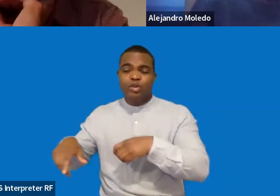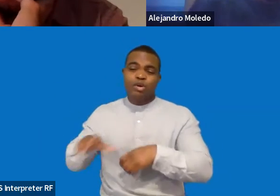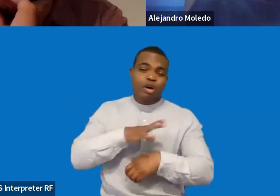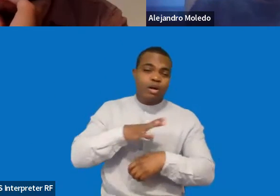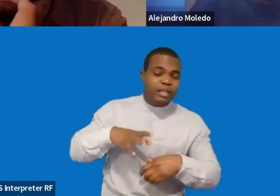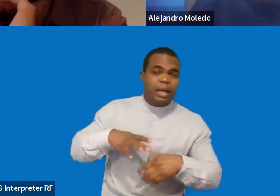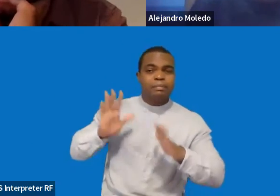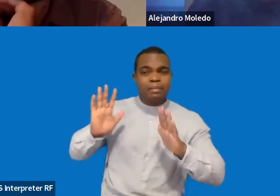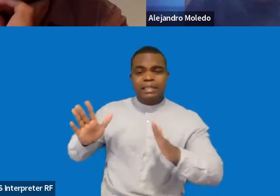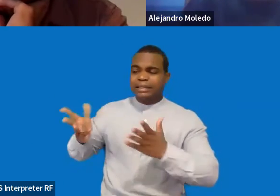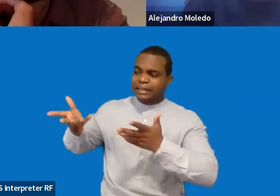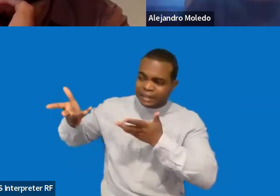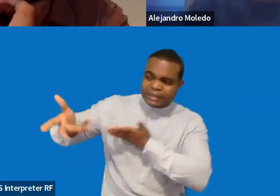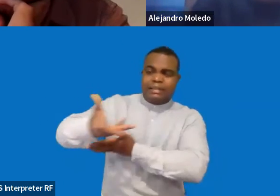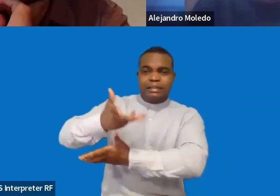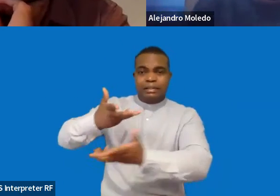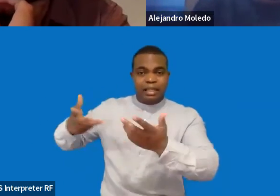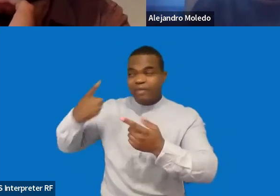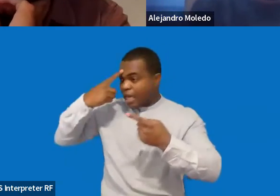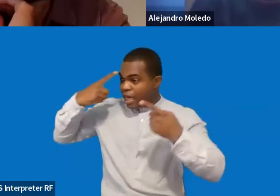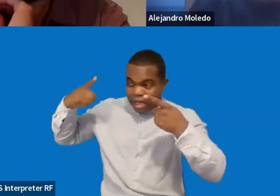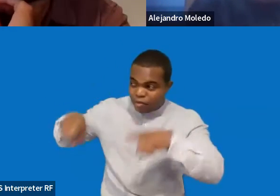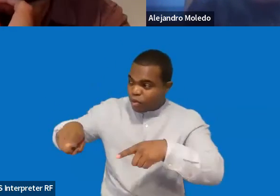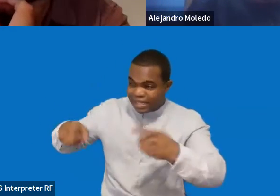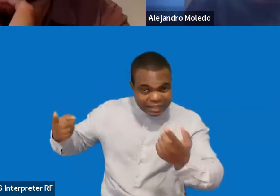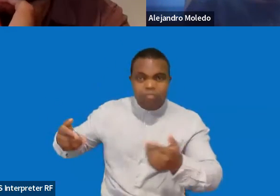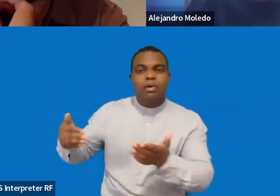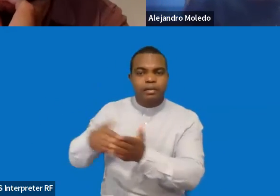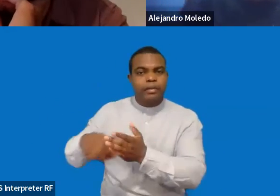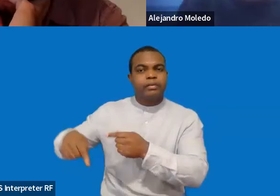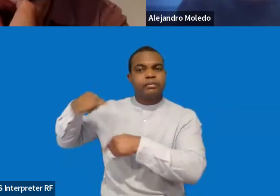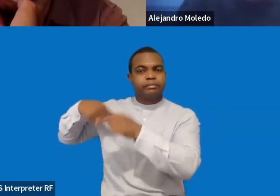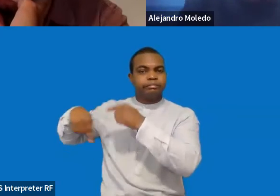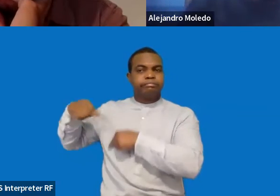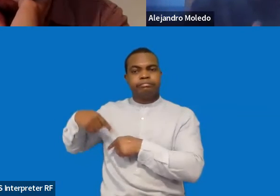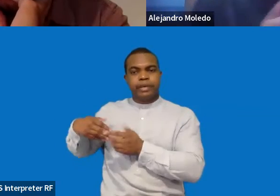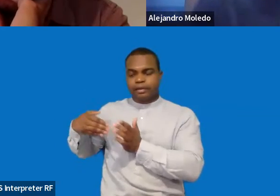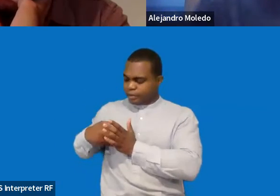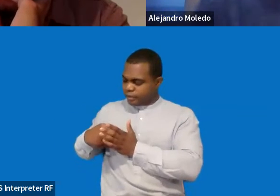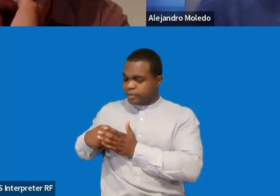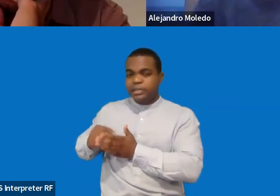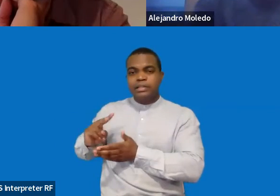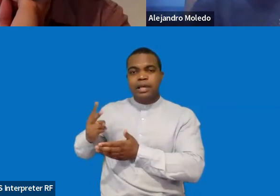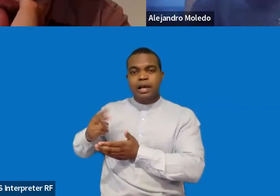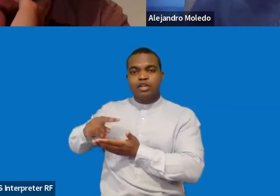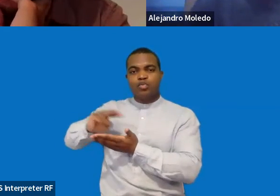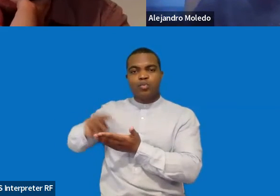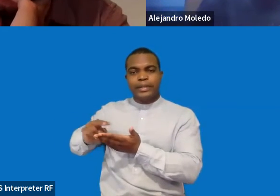and that will delay very much the process, and it can be blocked, as it happened with other legislation.